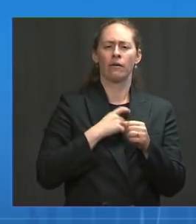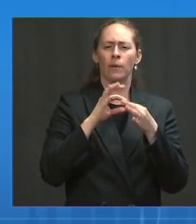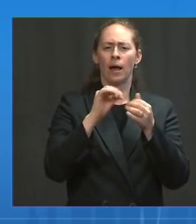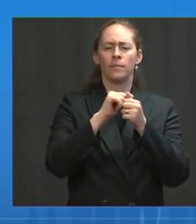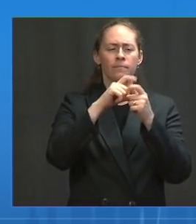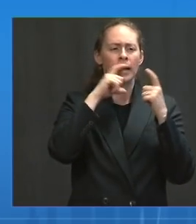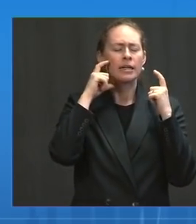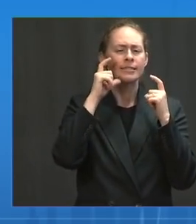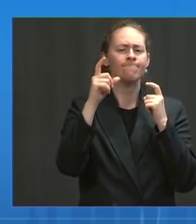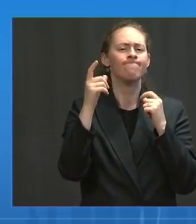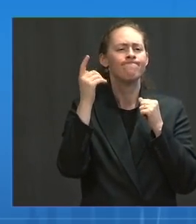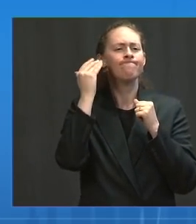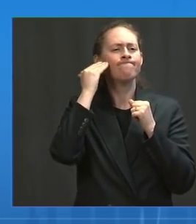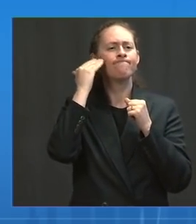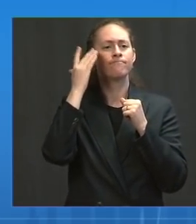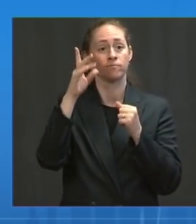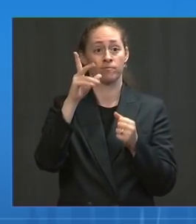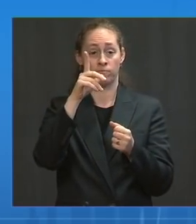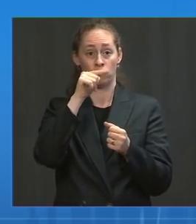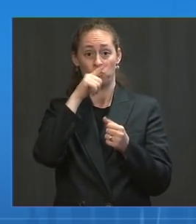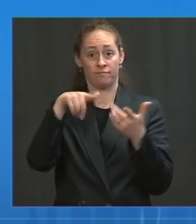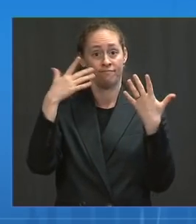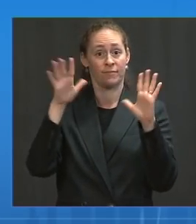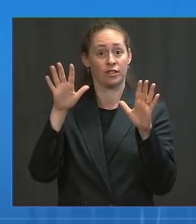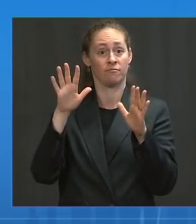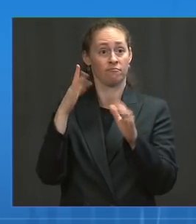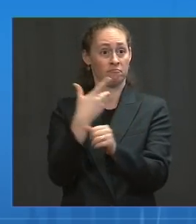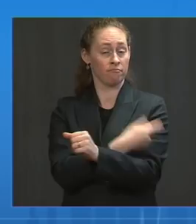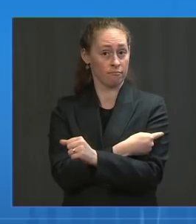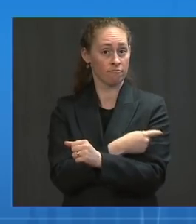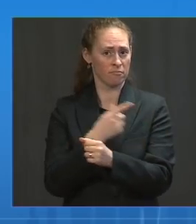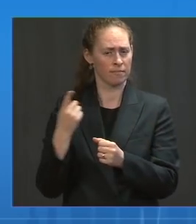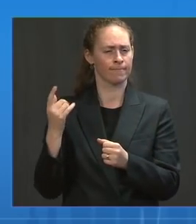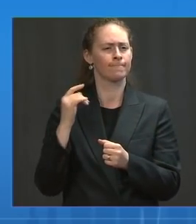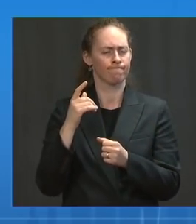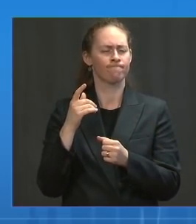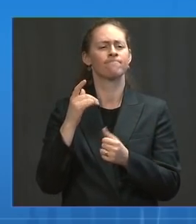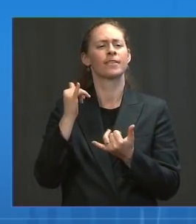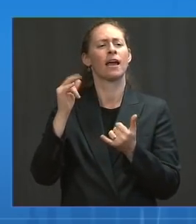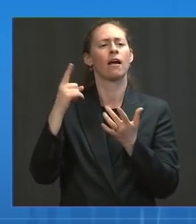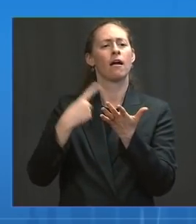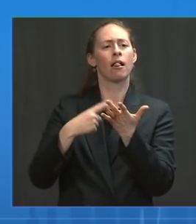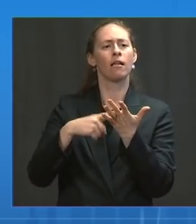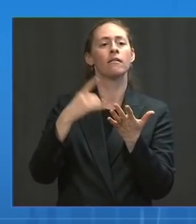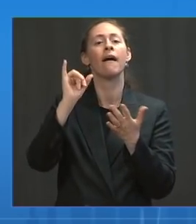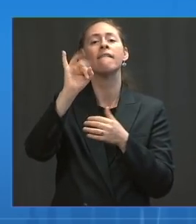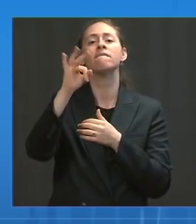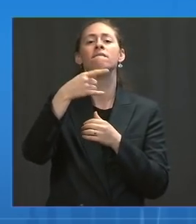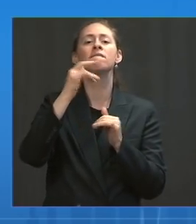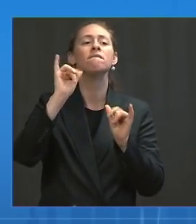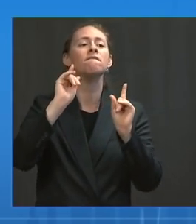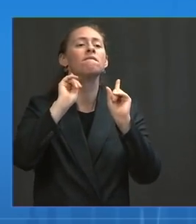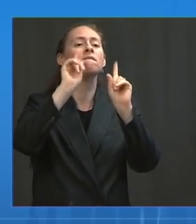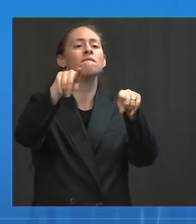when you are vaccinated, and the question, that was, "If you would go to a place with a high degree of viral dynamics